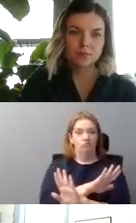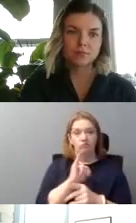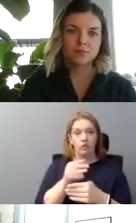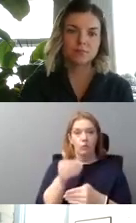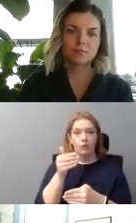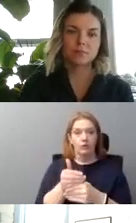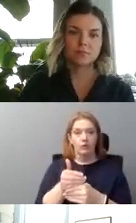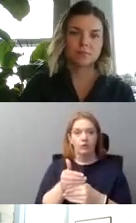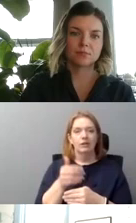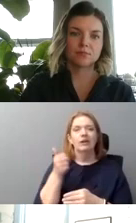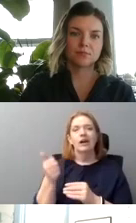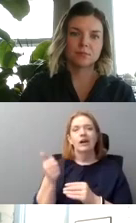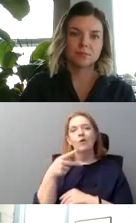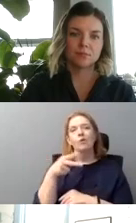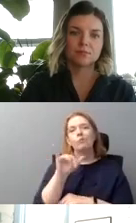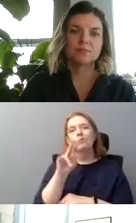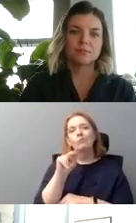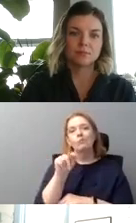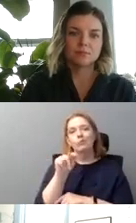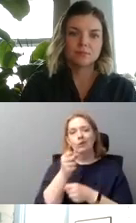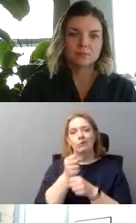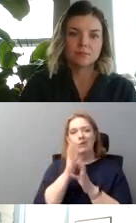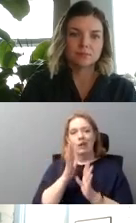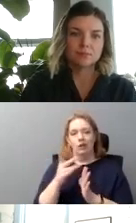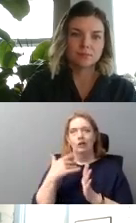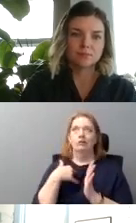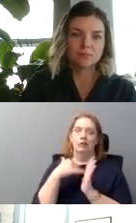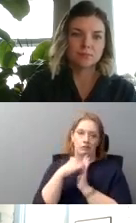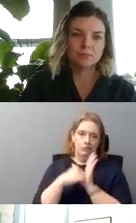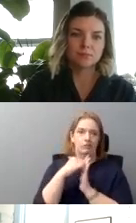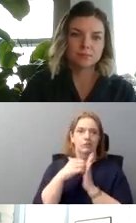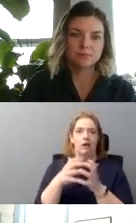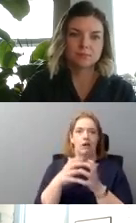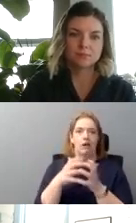He was a printmaker, so copper sheets are really a big involved part of the print making process,